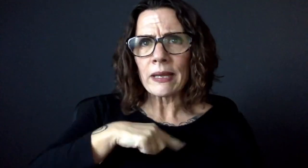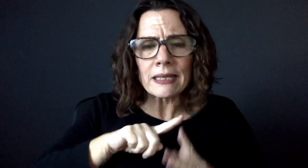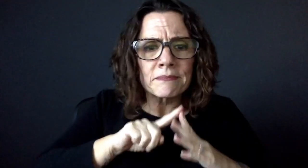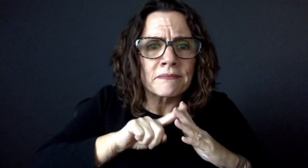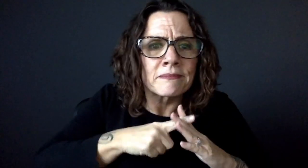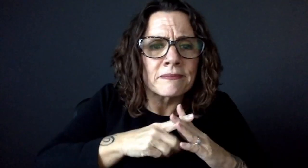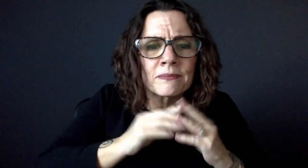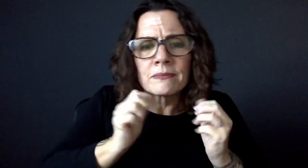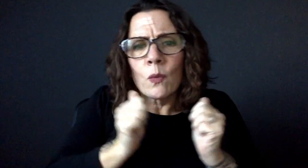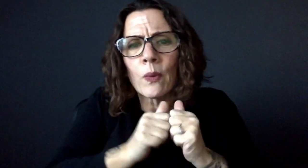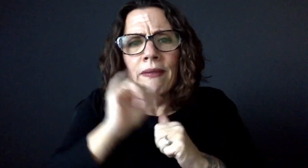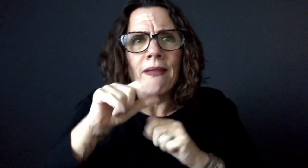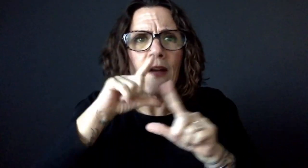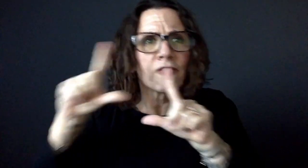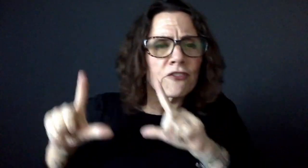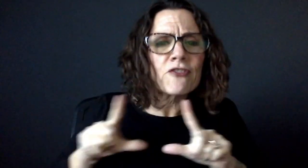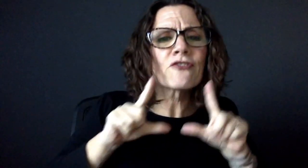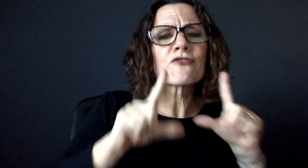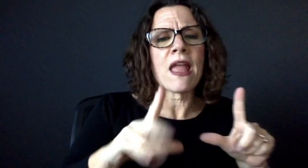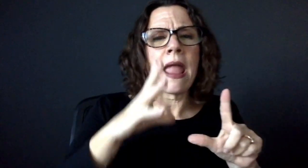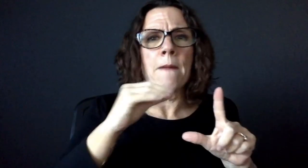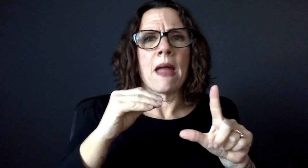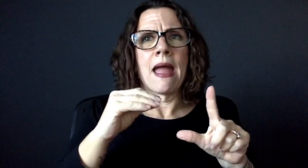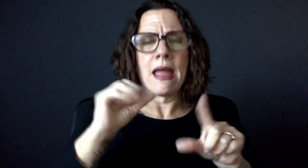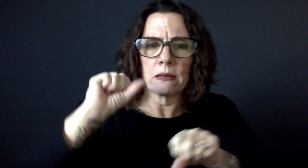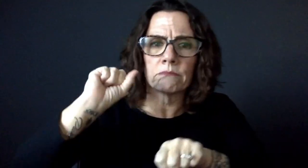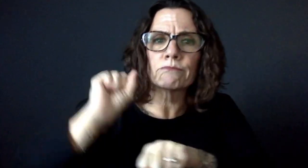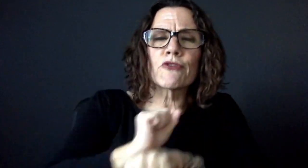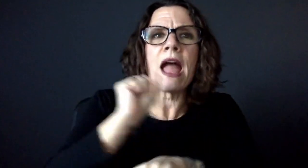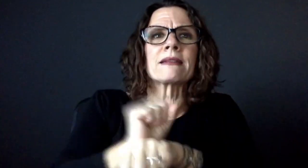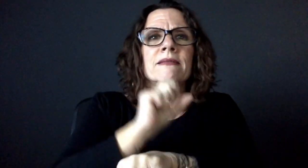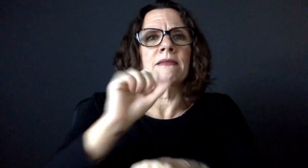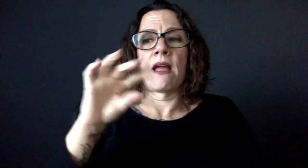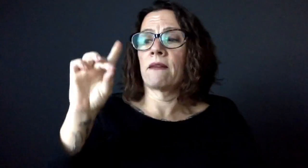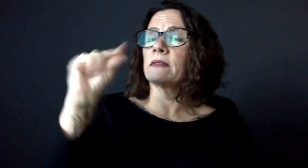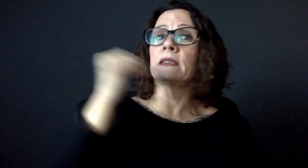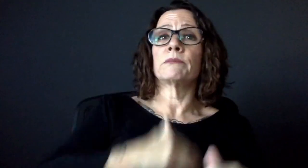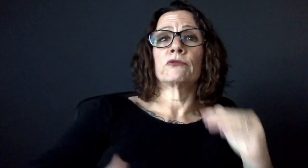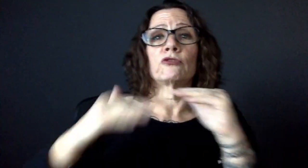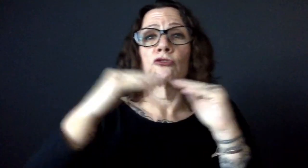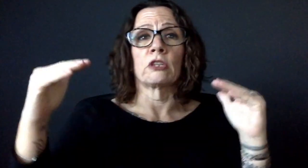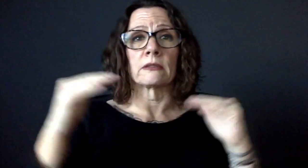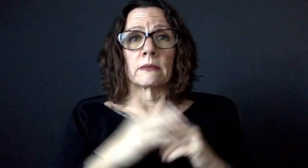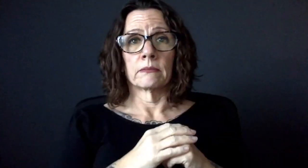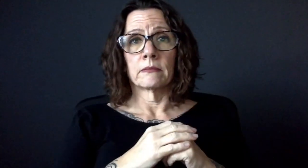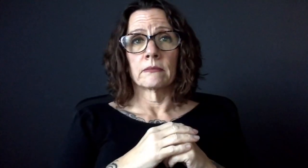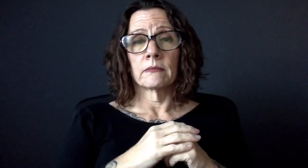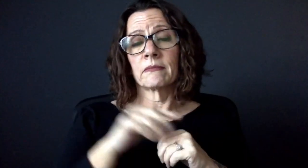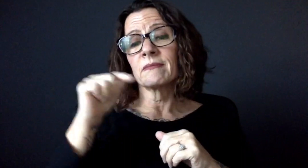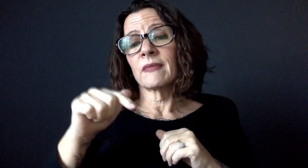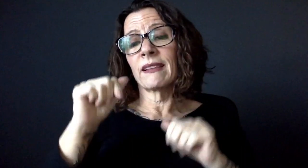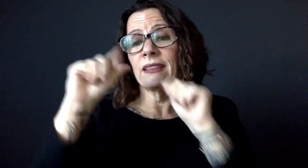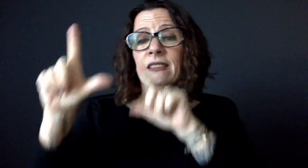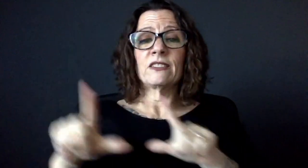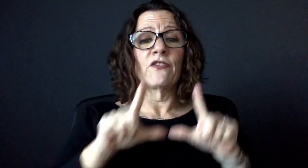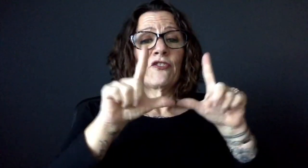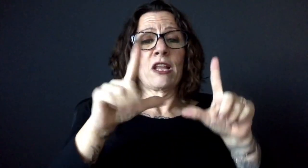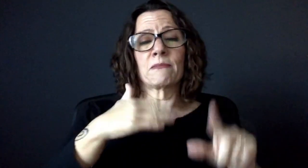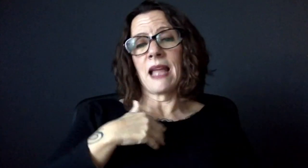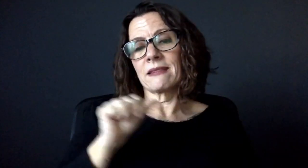where we incubate both the framework and practice of Disability Justice, this burgeoning framework